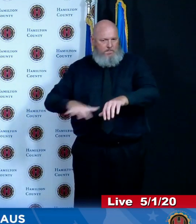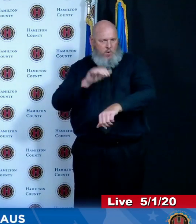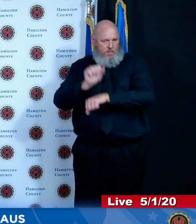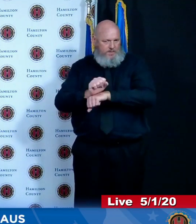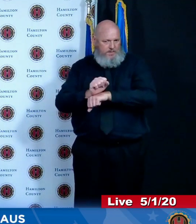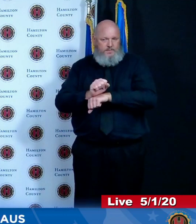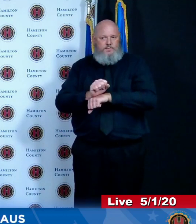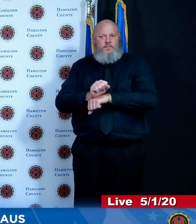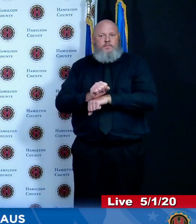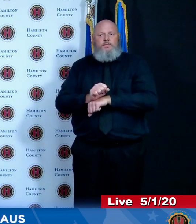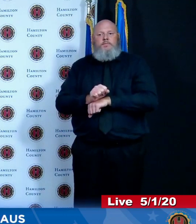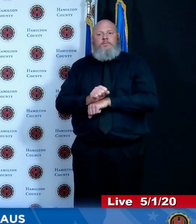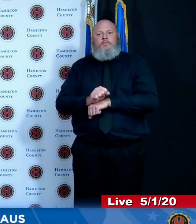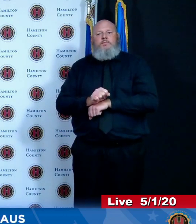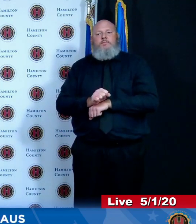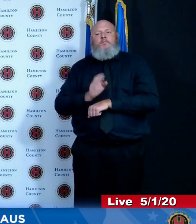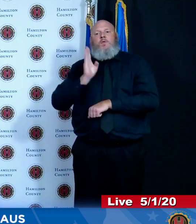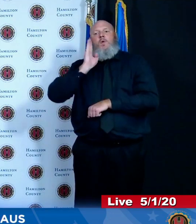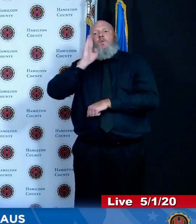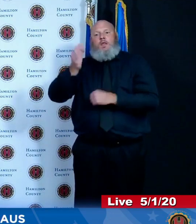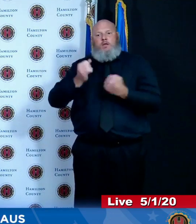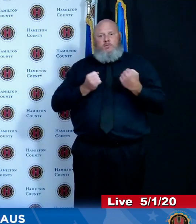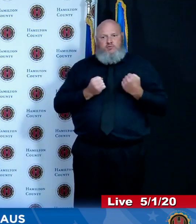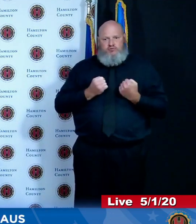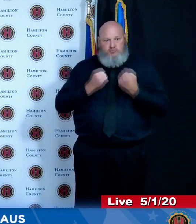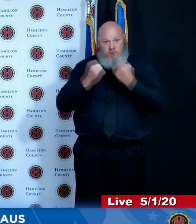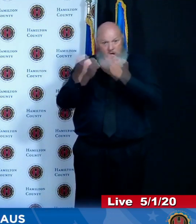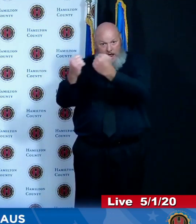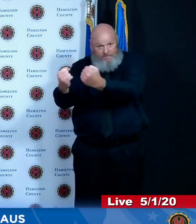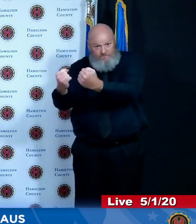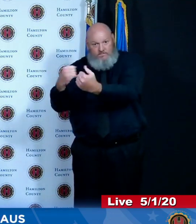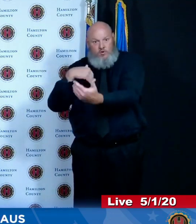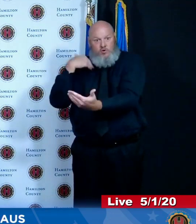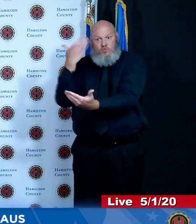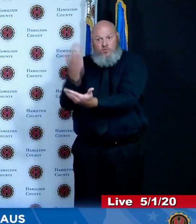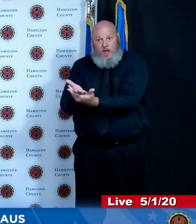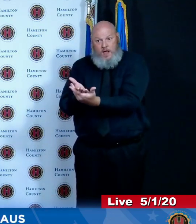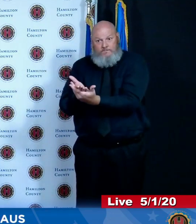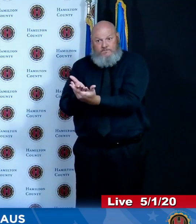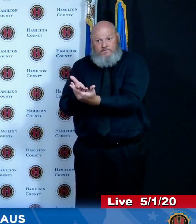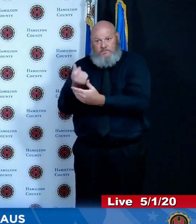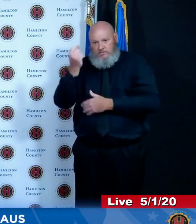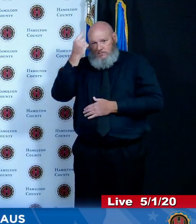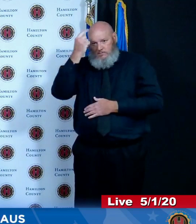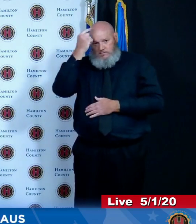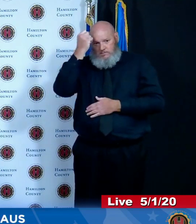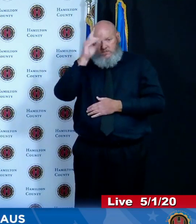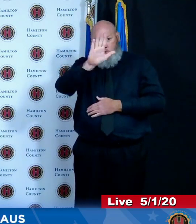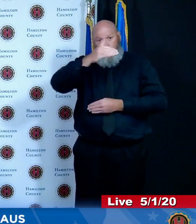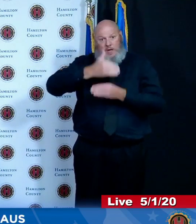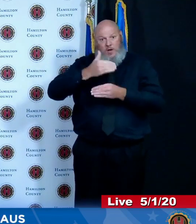testing limits the use of PPE test results are expected within 48 hours so